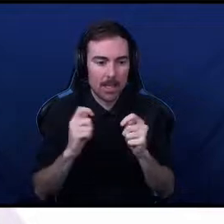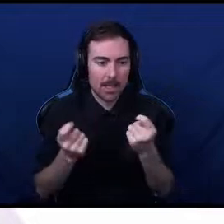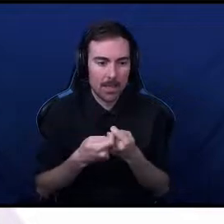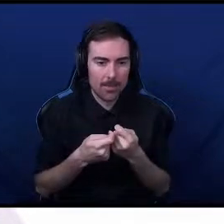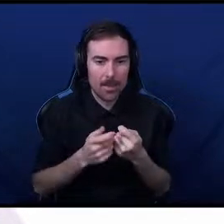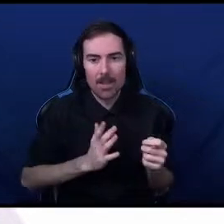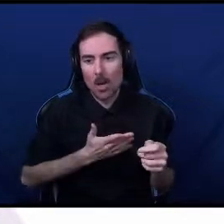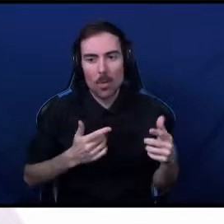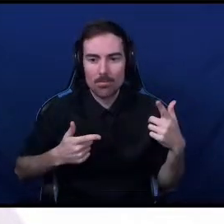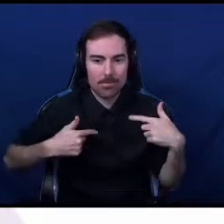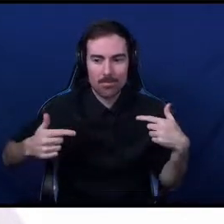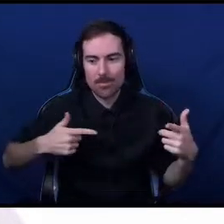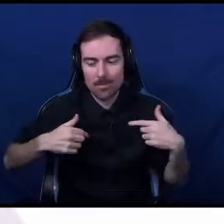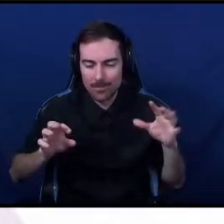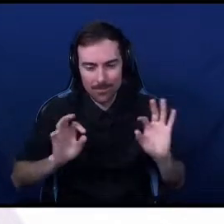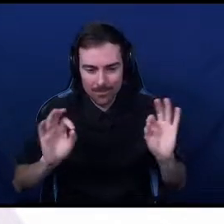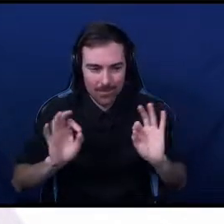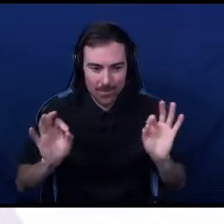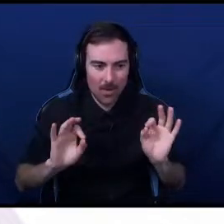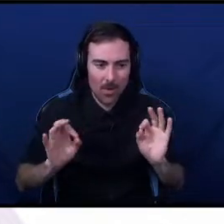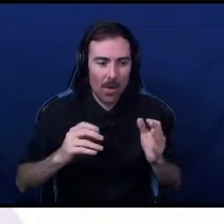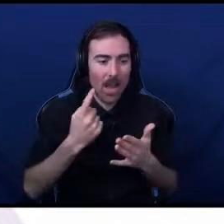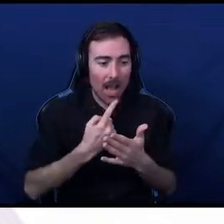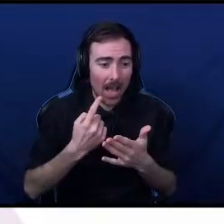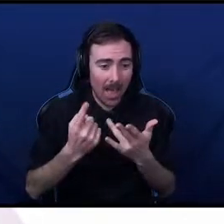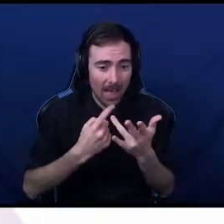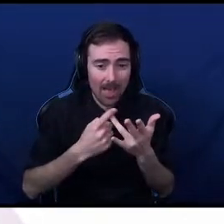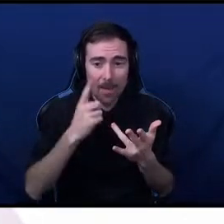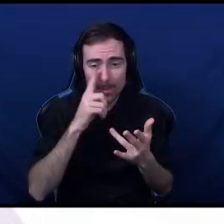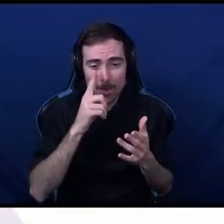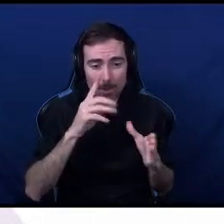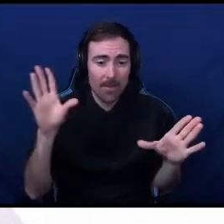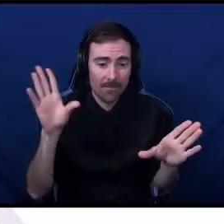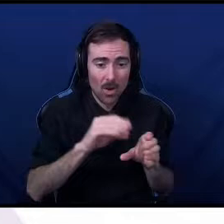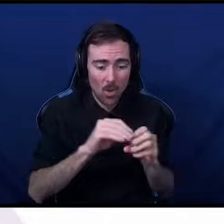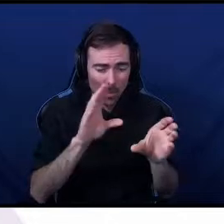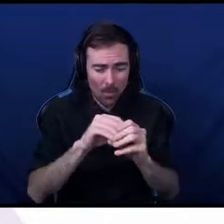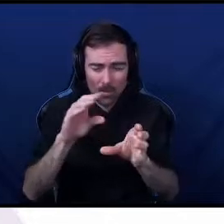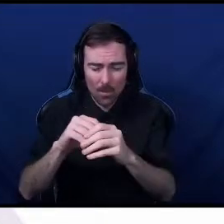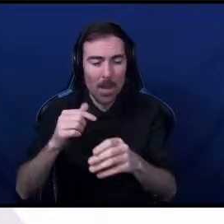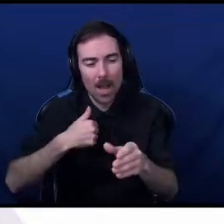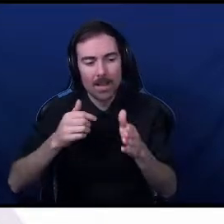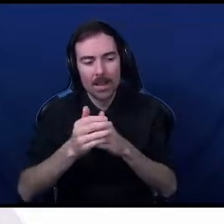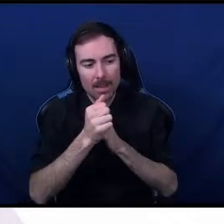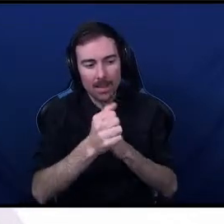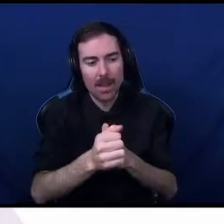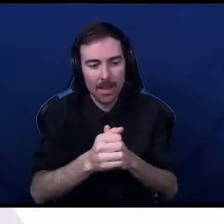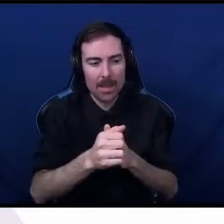only person doing design for a very long time. So I lead the design team. I've worked with hacks, maybe two to two startups